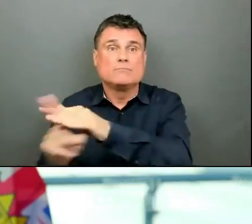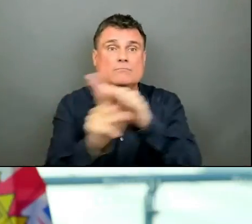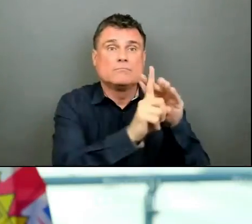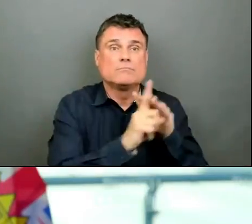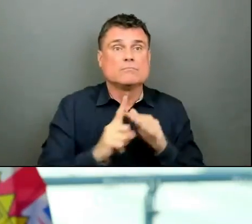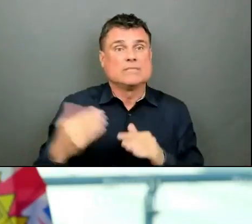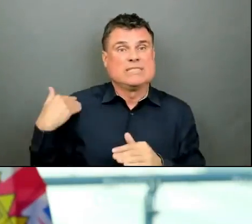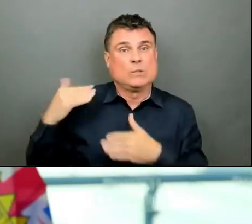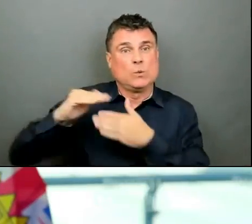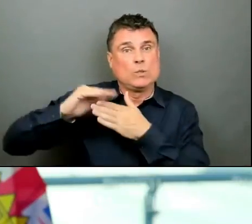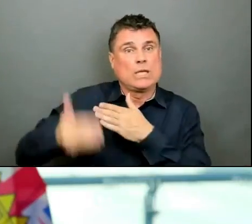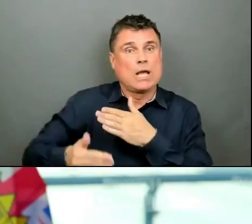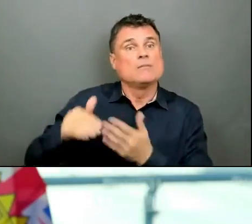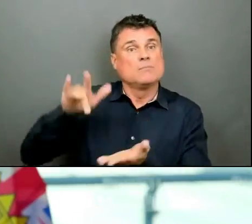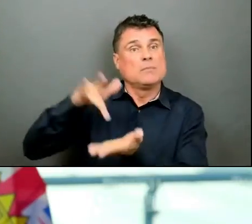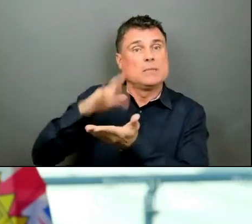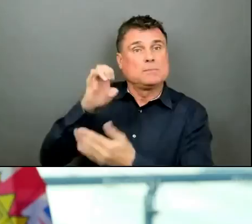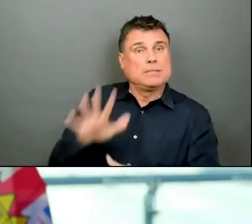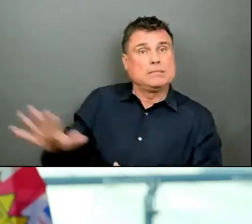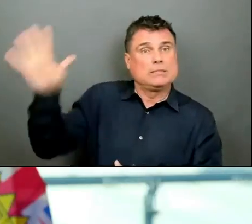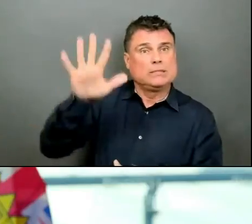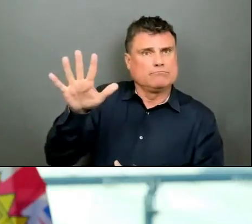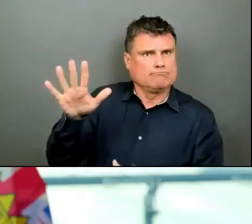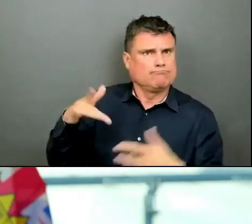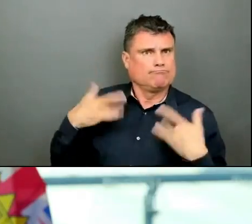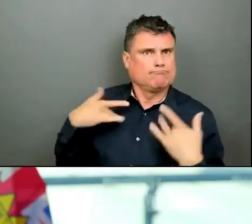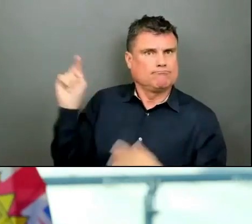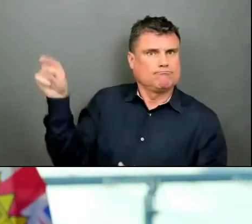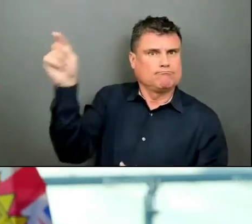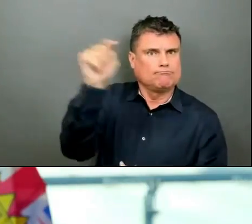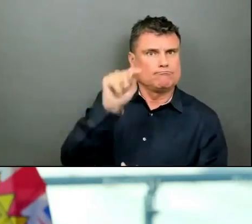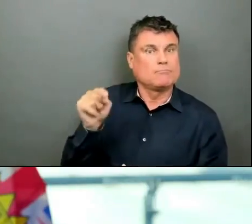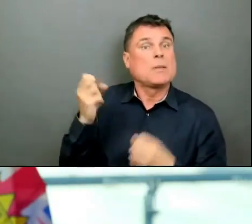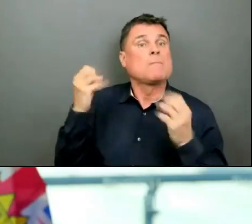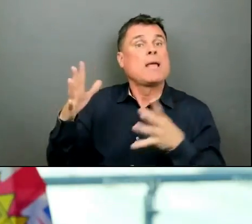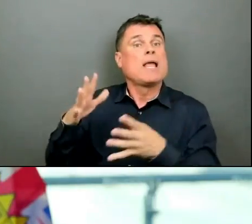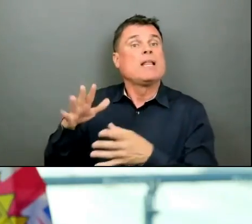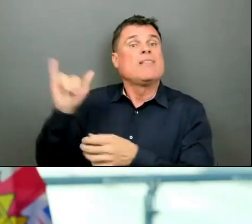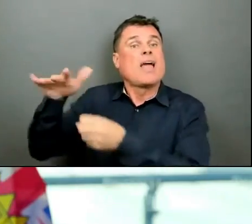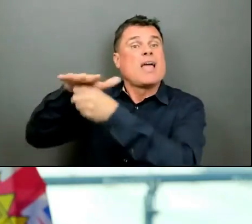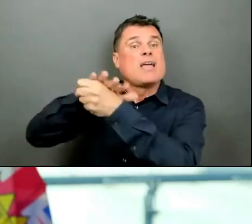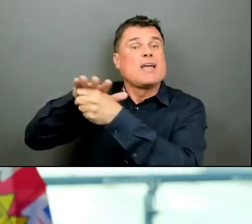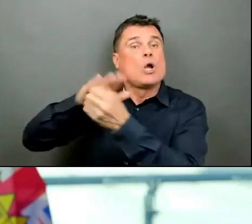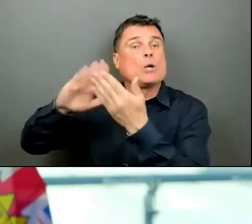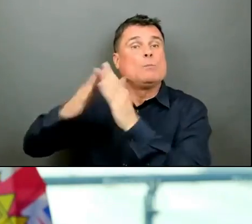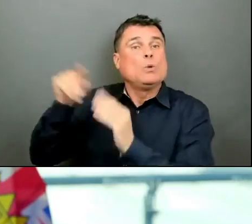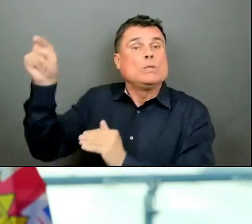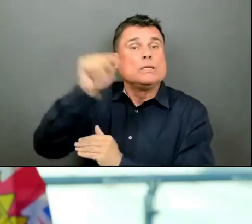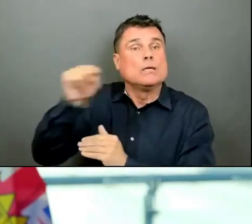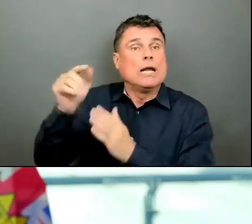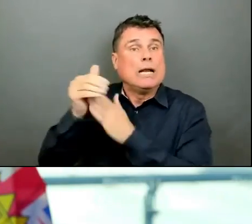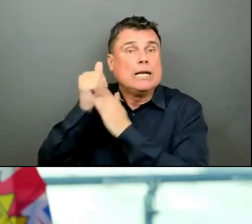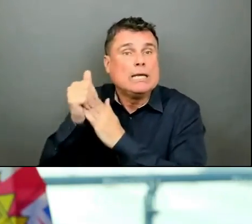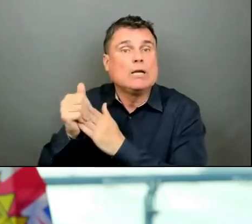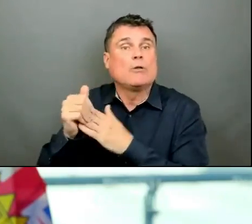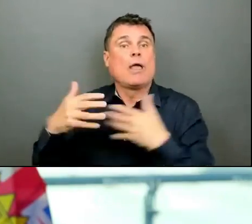weekend, and I know interior health, first nation health authority and number of local community leaders were VOVRed in reminding people that